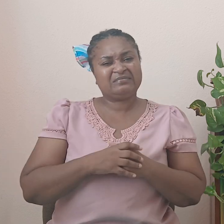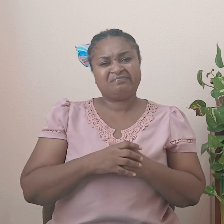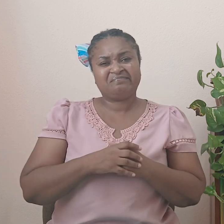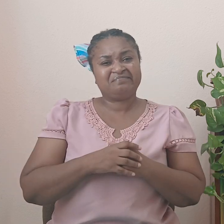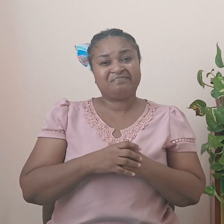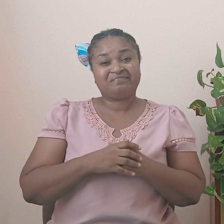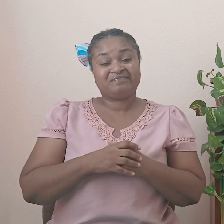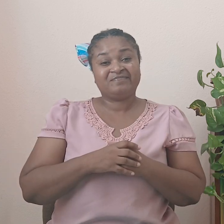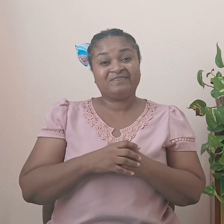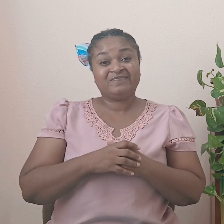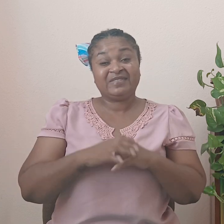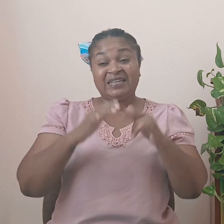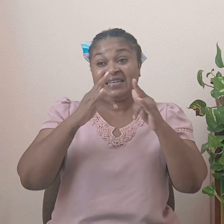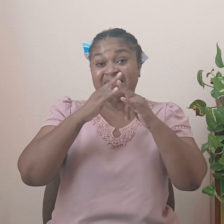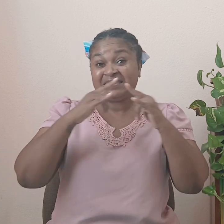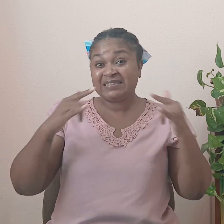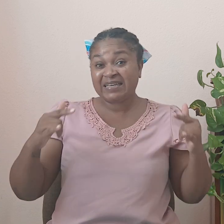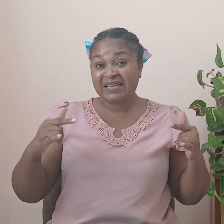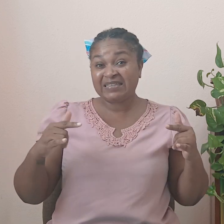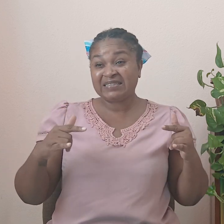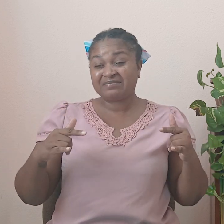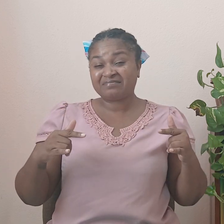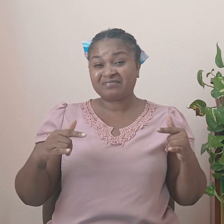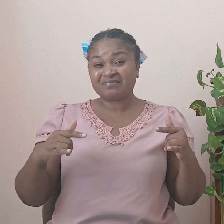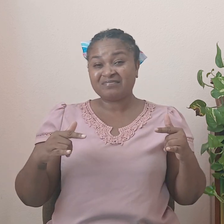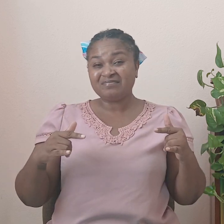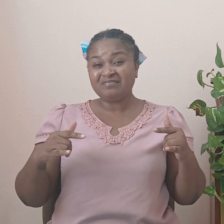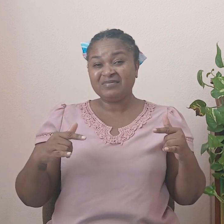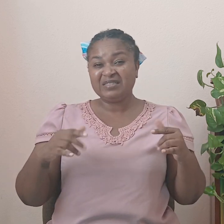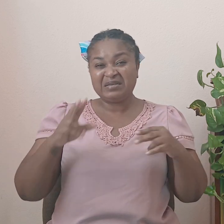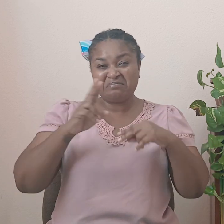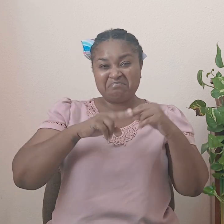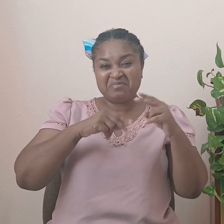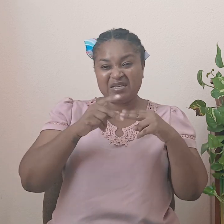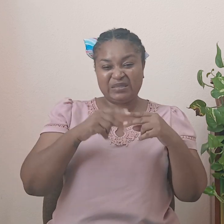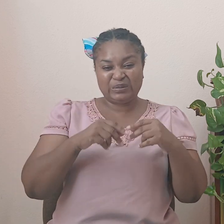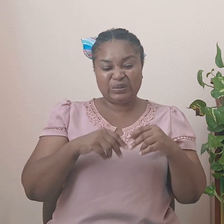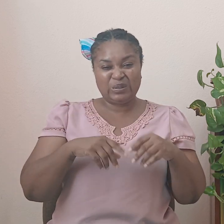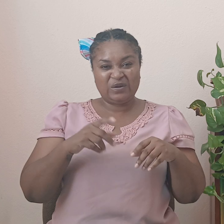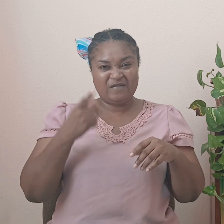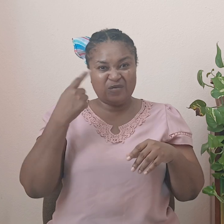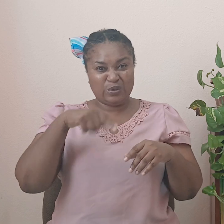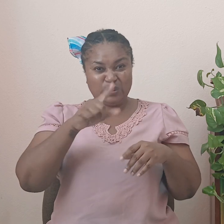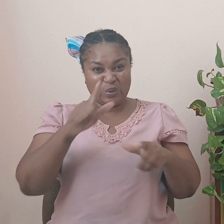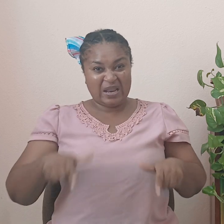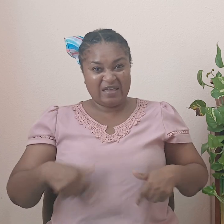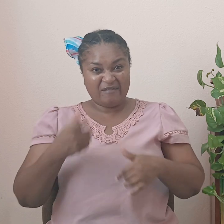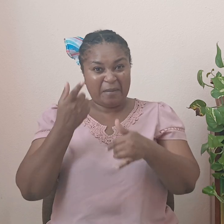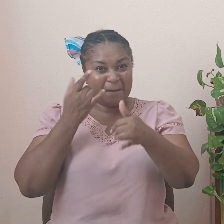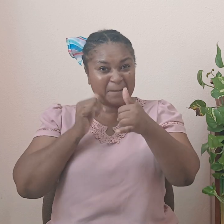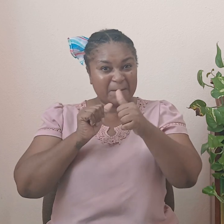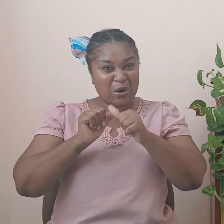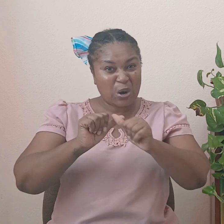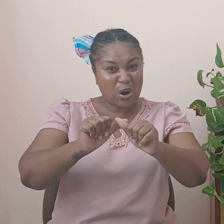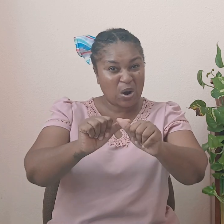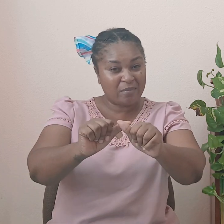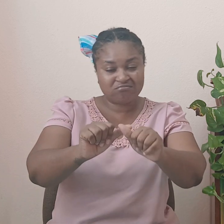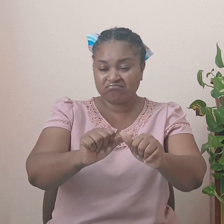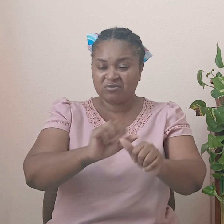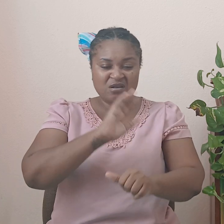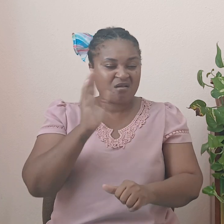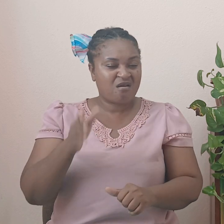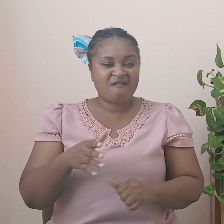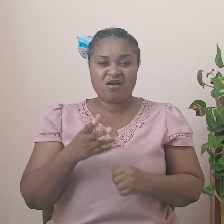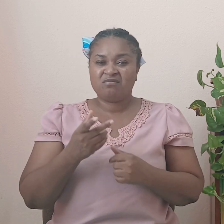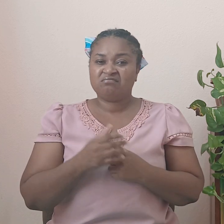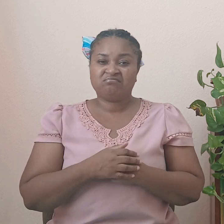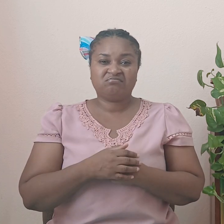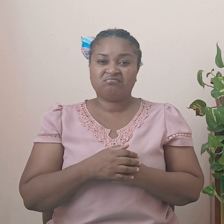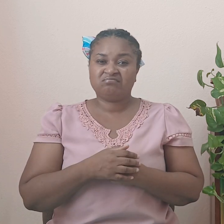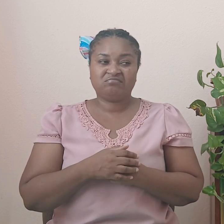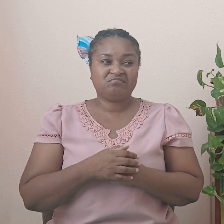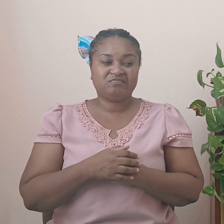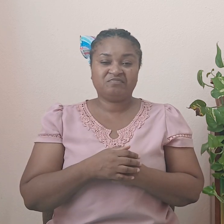and a tent was never intended to be a permanent dwelling place and the outer